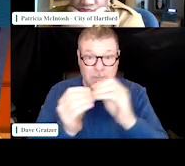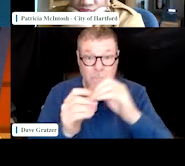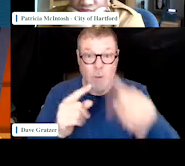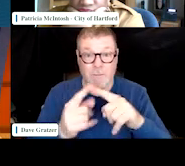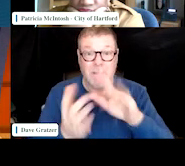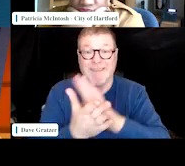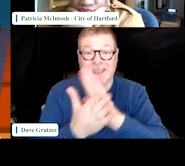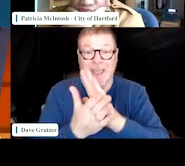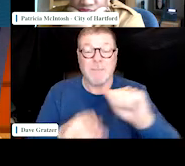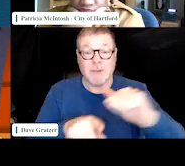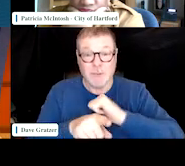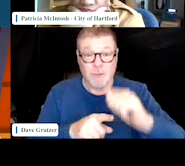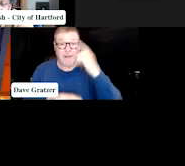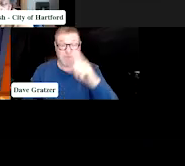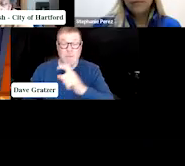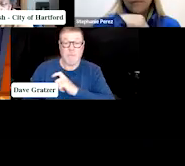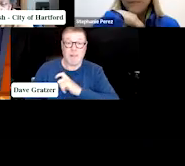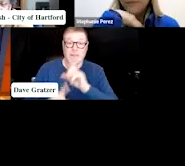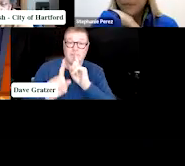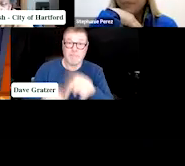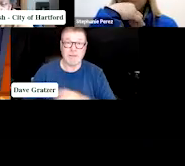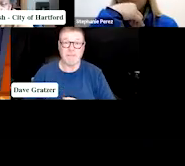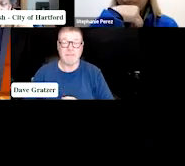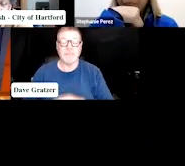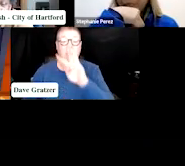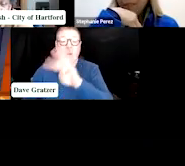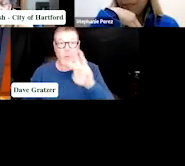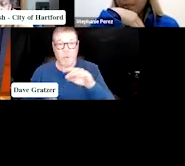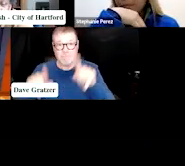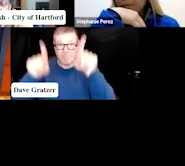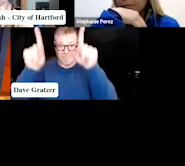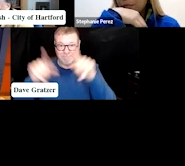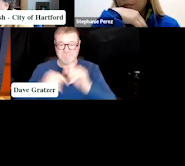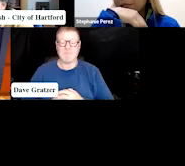Inform Police Responses, our website's on here, you can access it through the